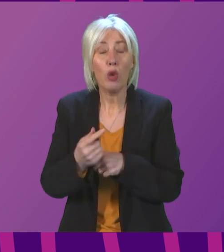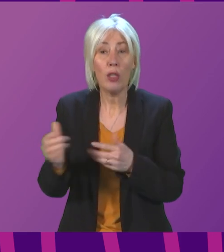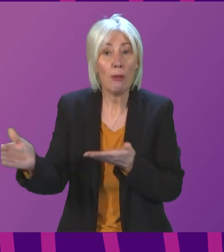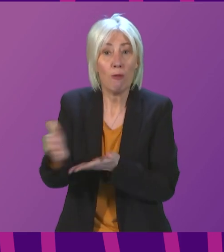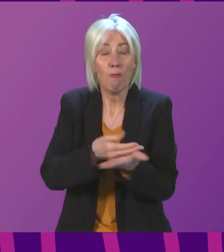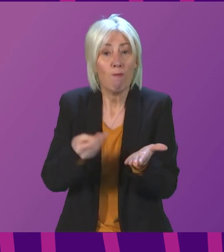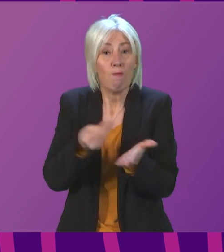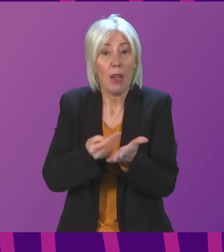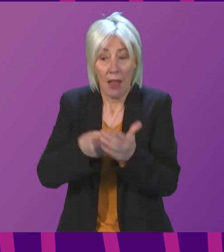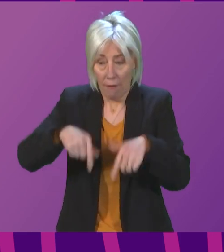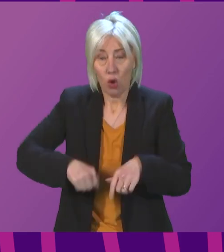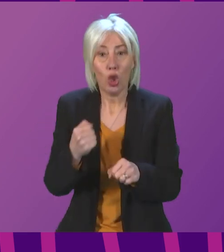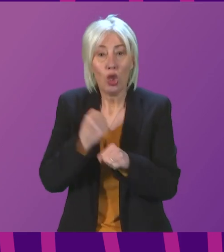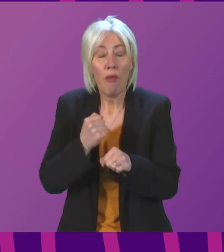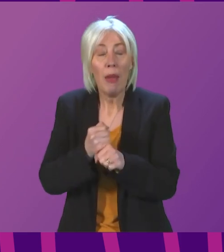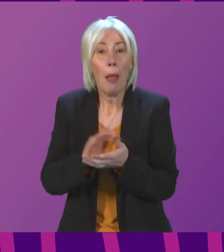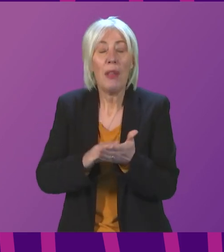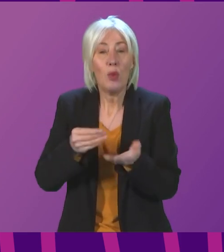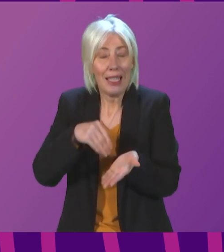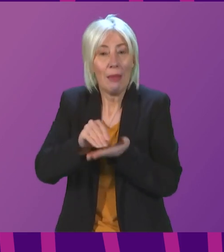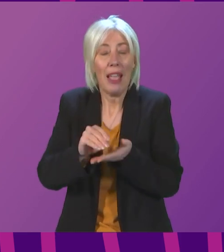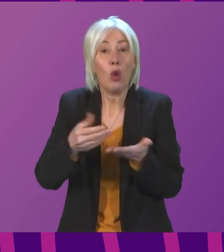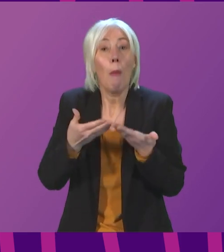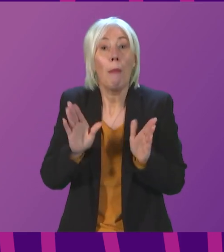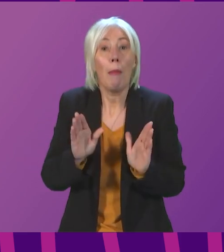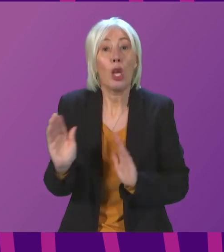for the Scottish Government, for public services in Scotland—£700 million from the lease